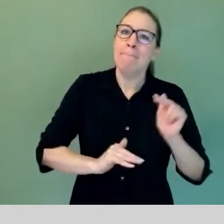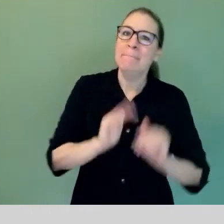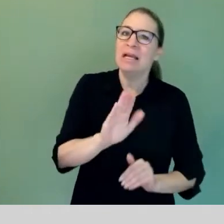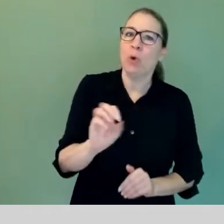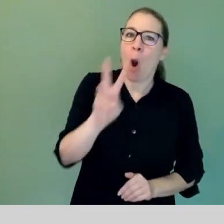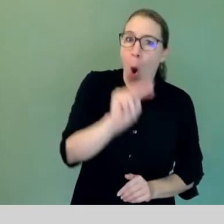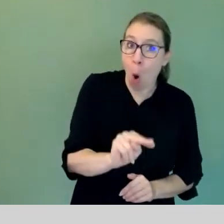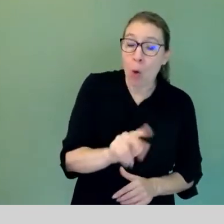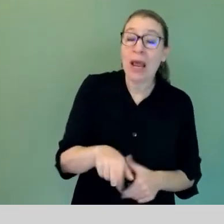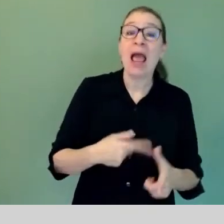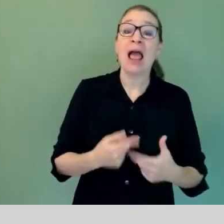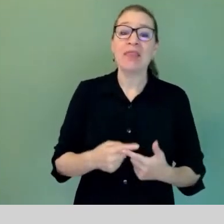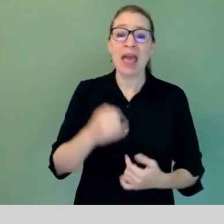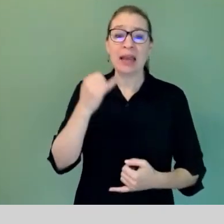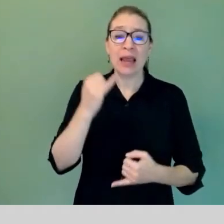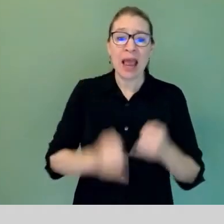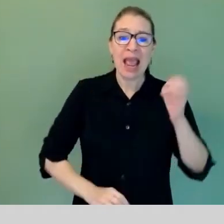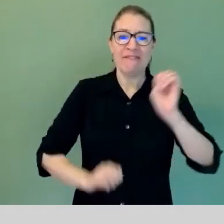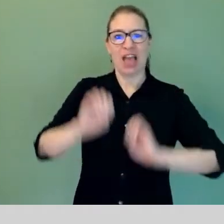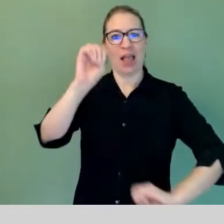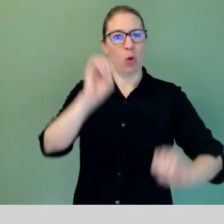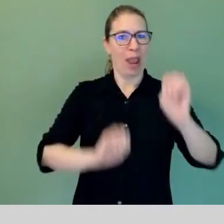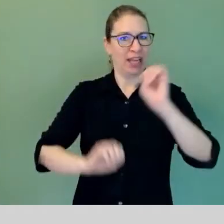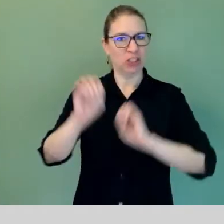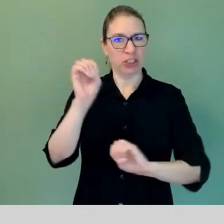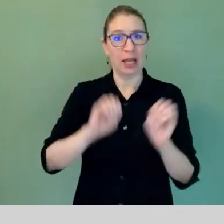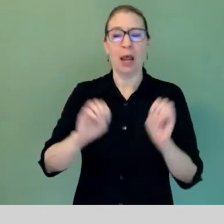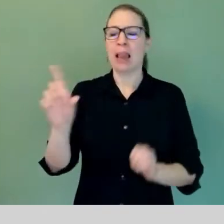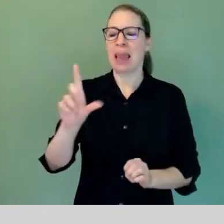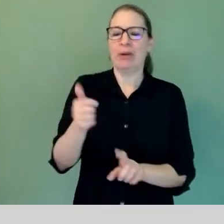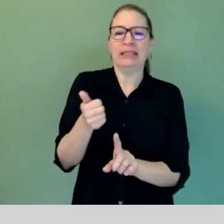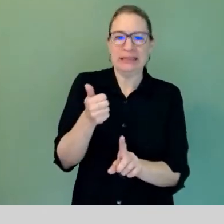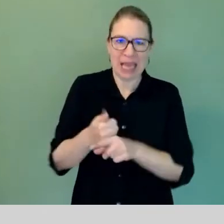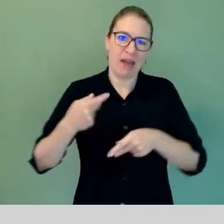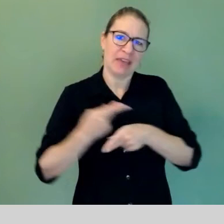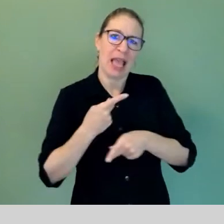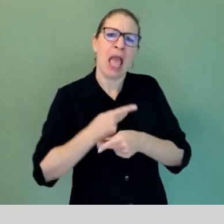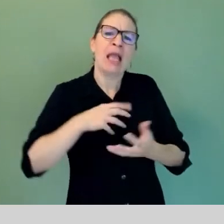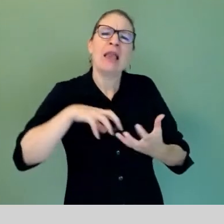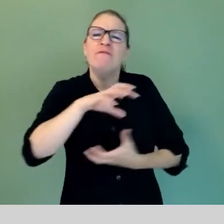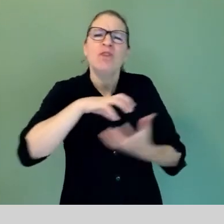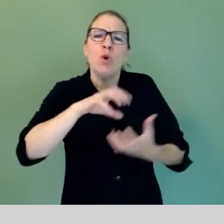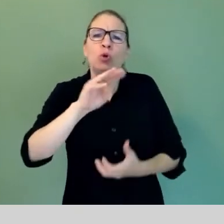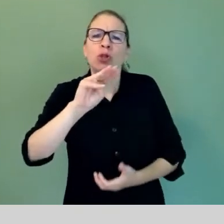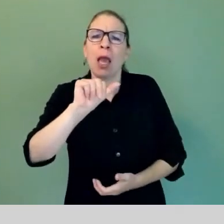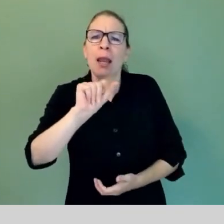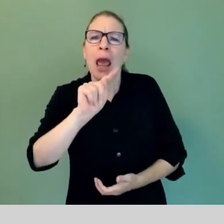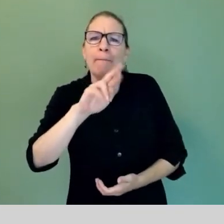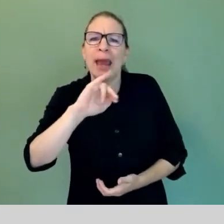you build your own and then evaluation of the library automatically calculates confusion matrices